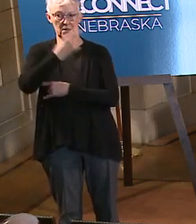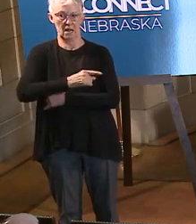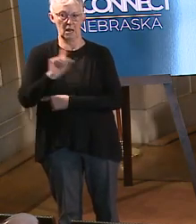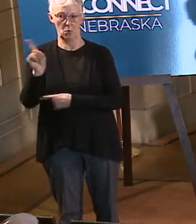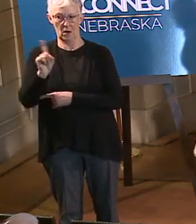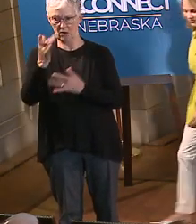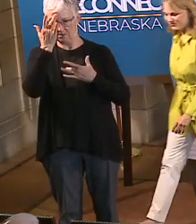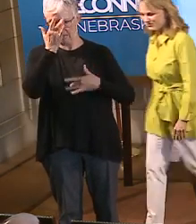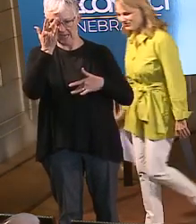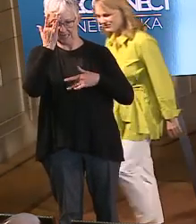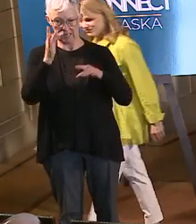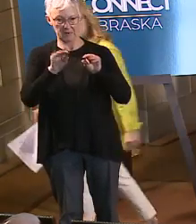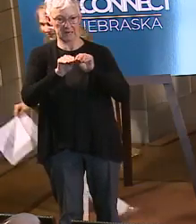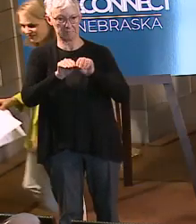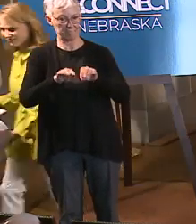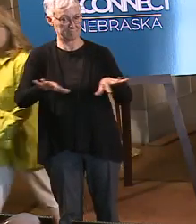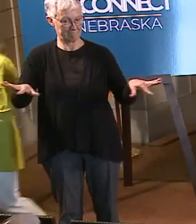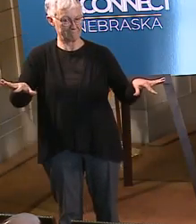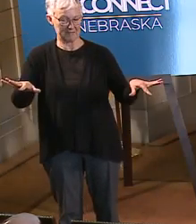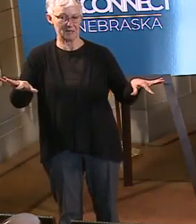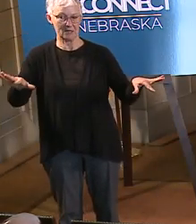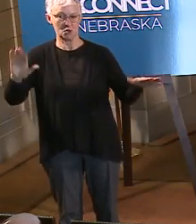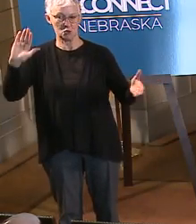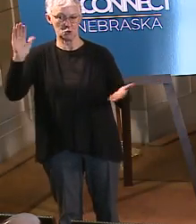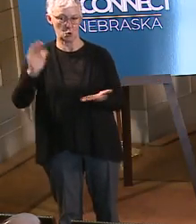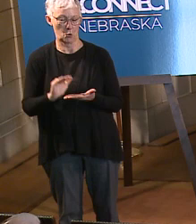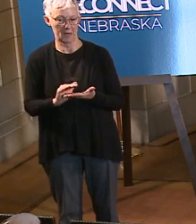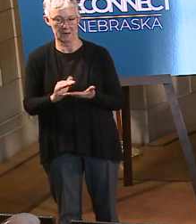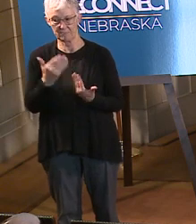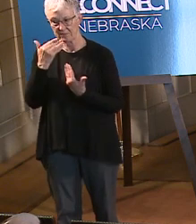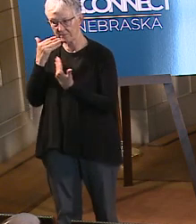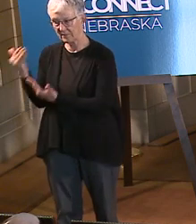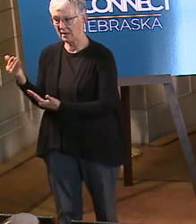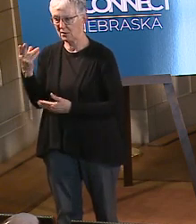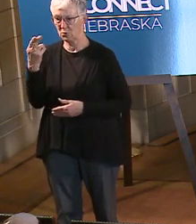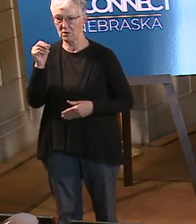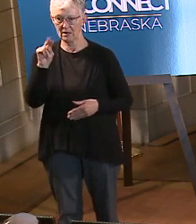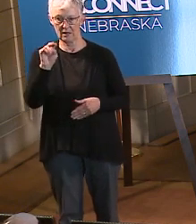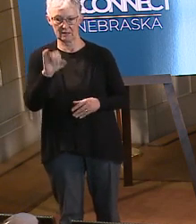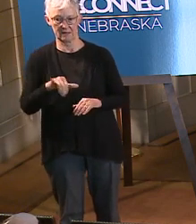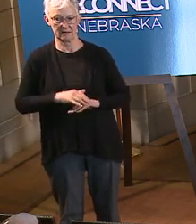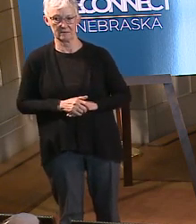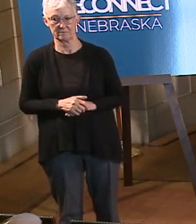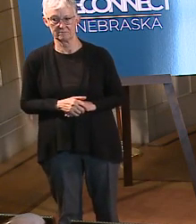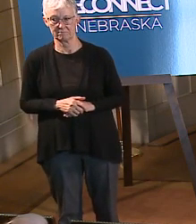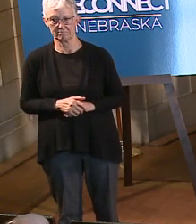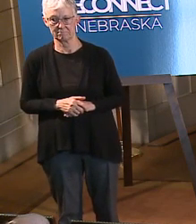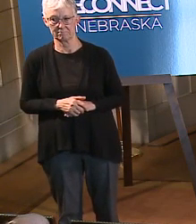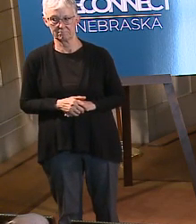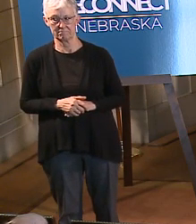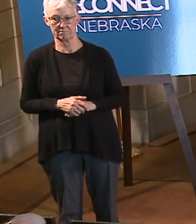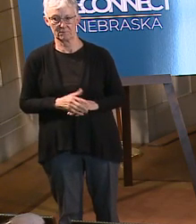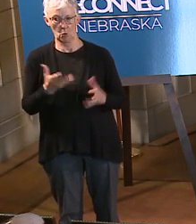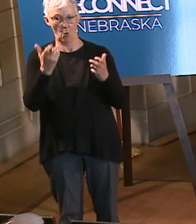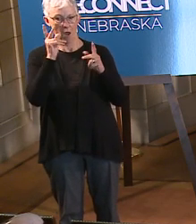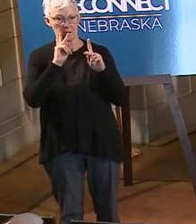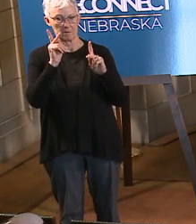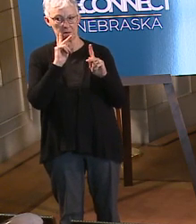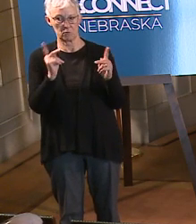IT'S AN EXCITING DAY. I'M GLAD I COULD BE A PART OF IT.